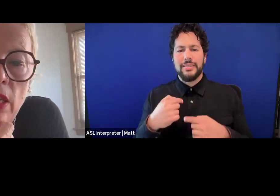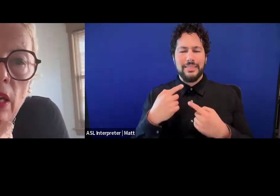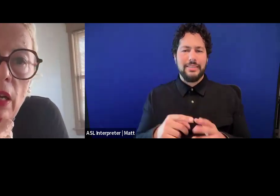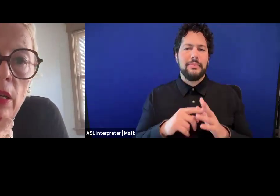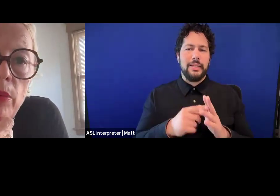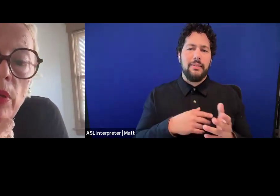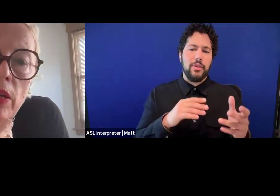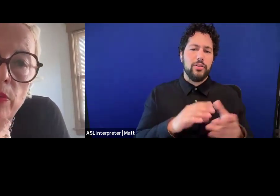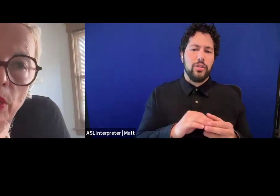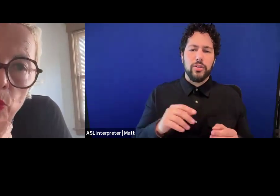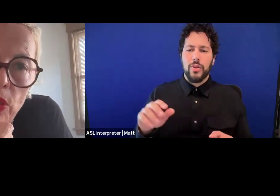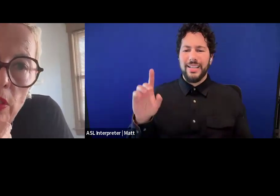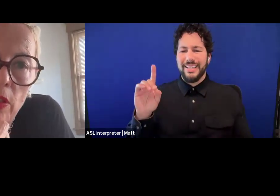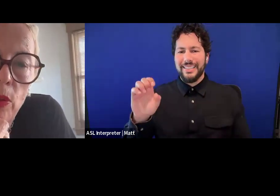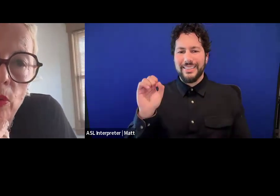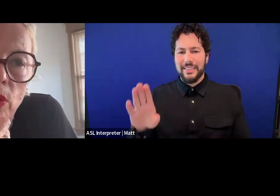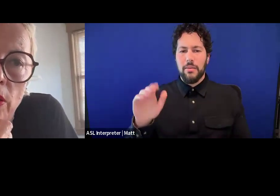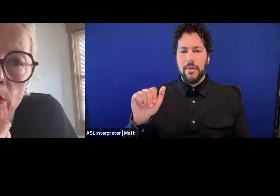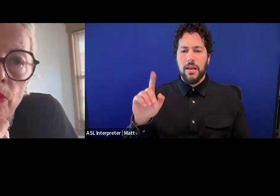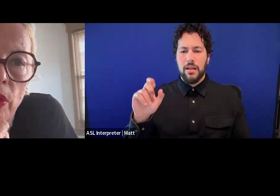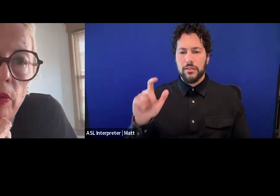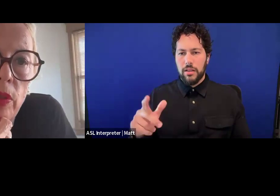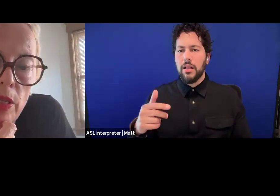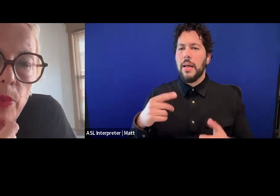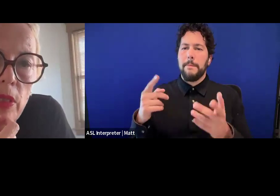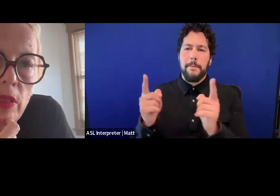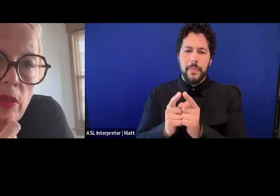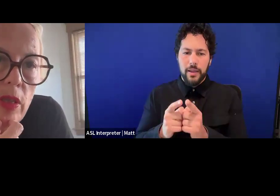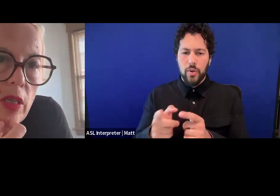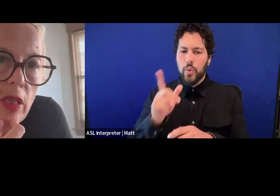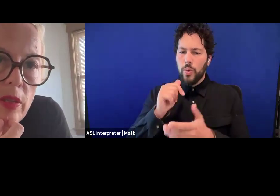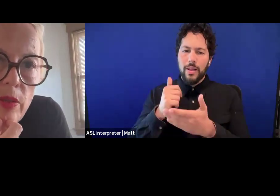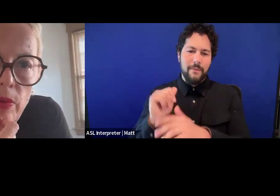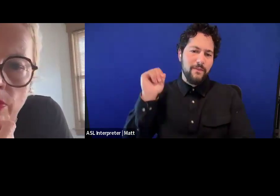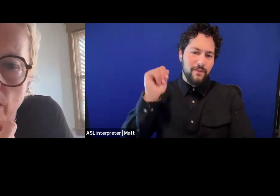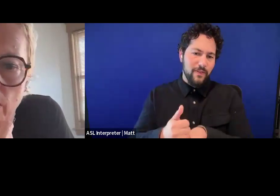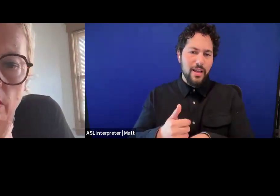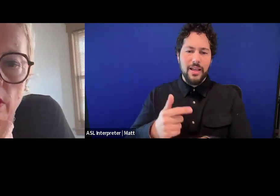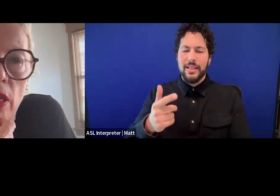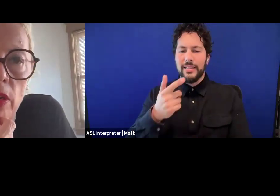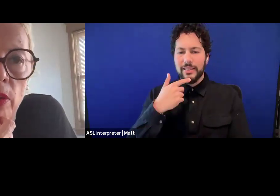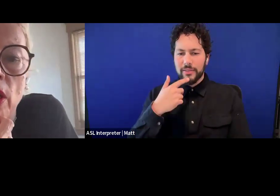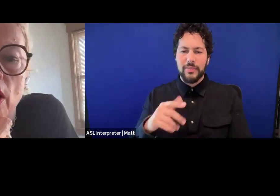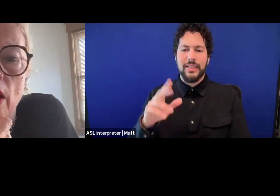Um, I've met with, who helped found the Lesbian Herstory Archives 50-odd years ago.